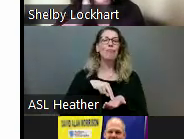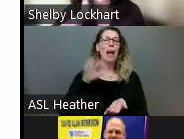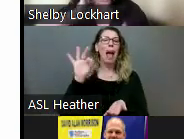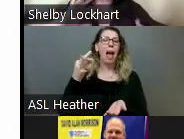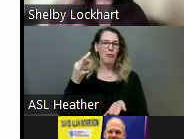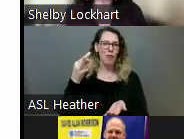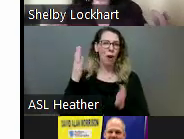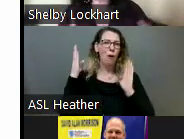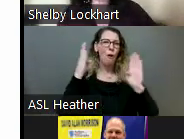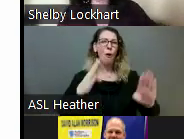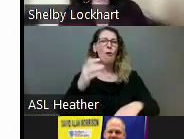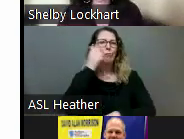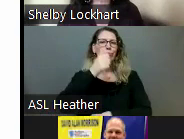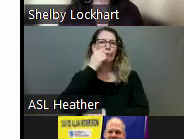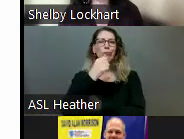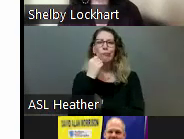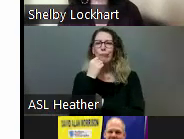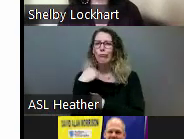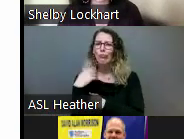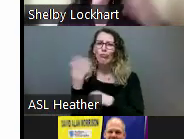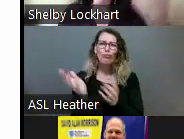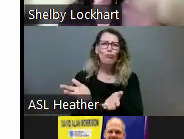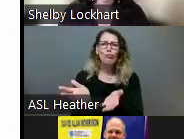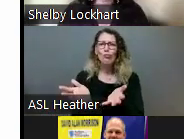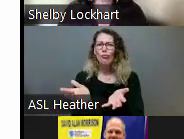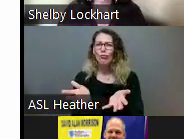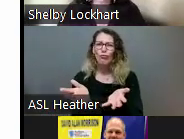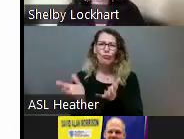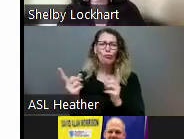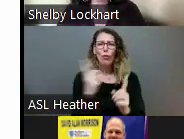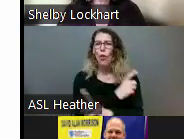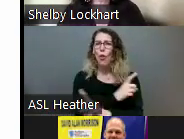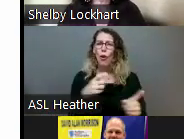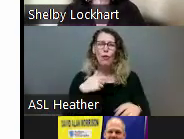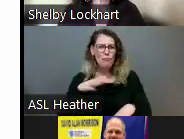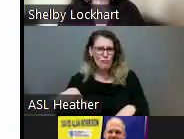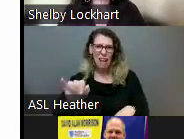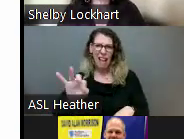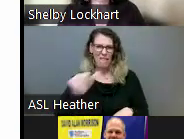and I would just talk with 9th graders and say, "Hey when you don't come to school,